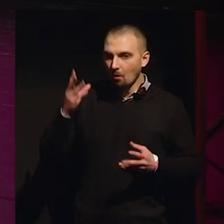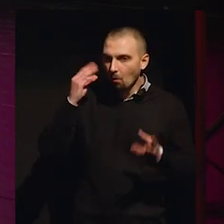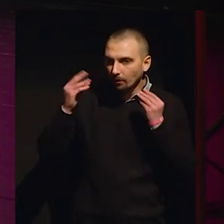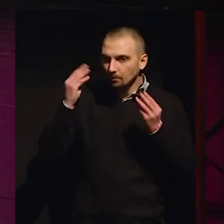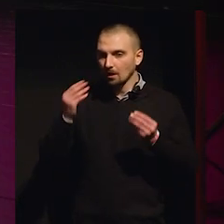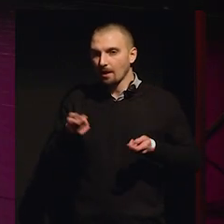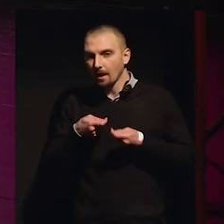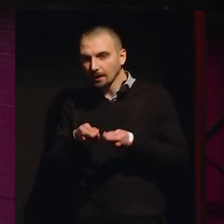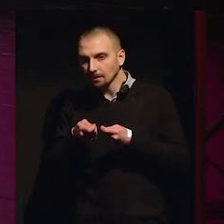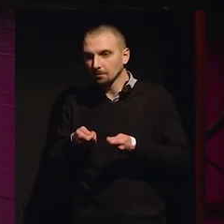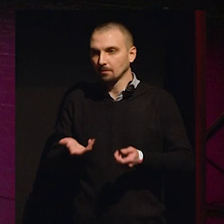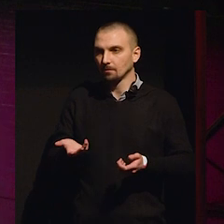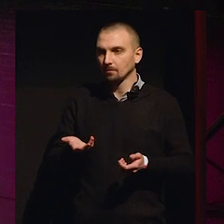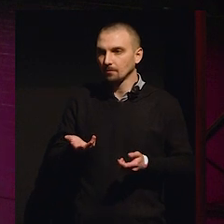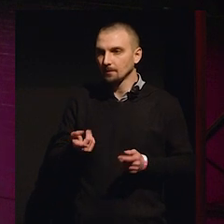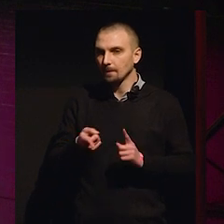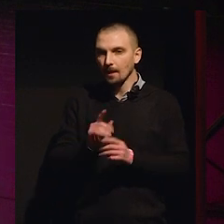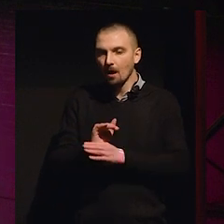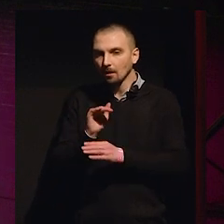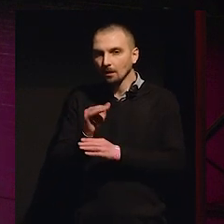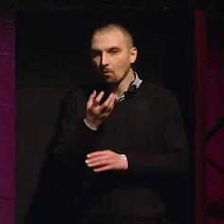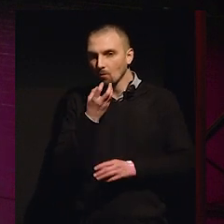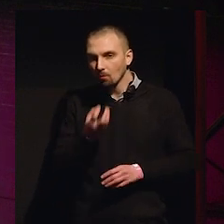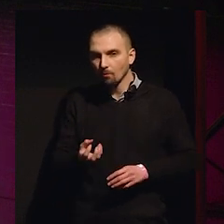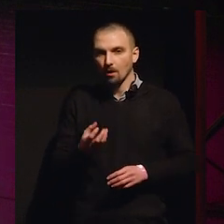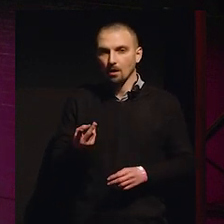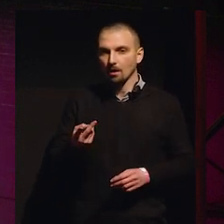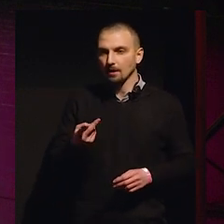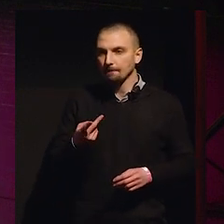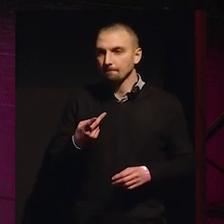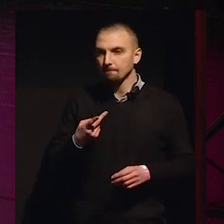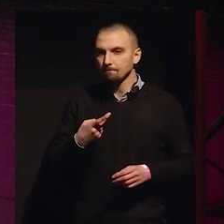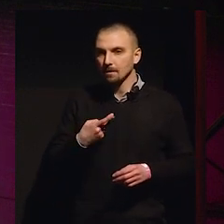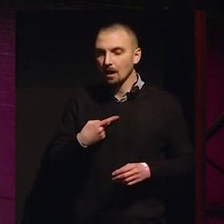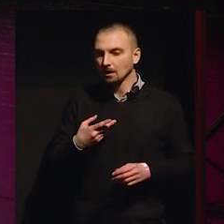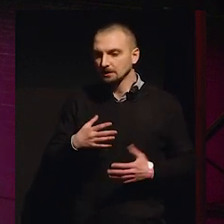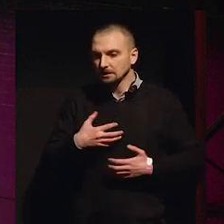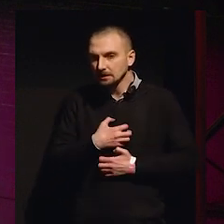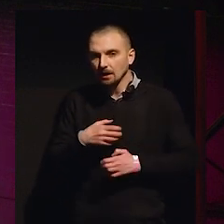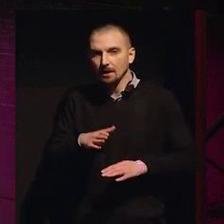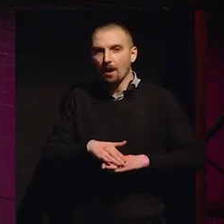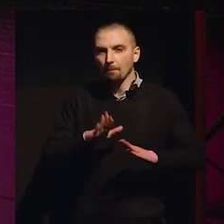discover themselves, and live without having to constantly fit themselves